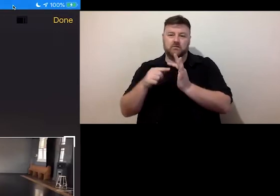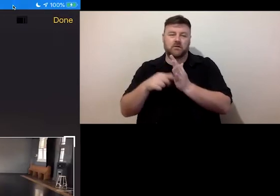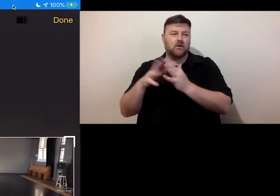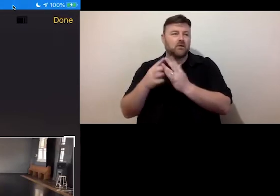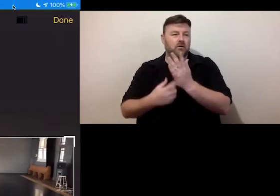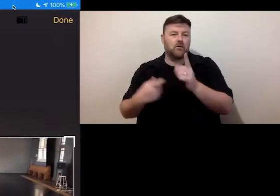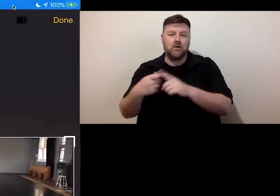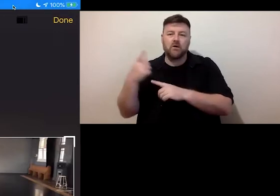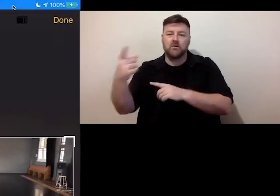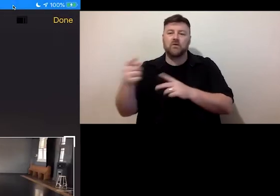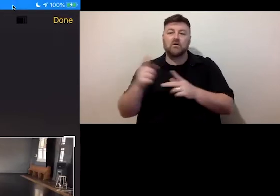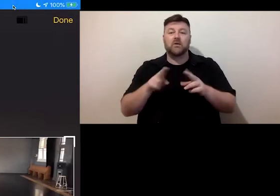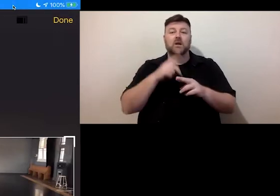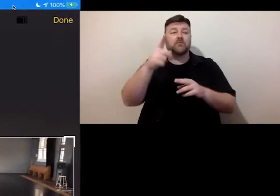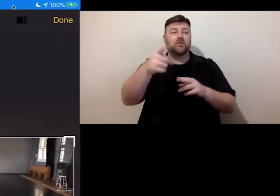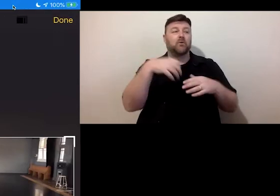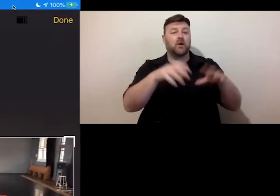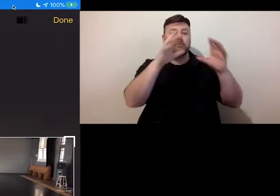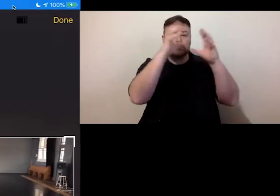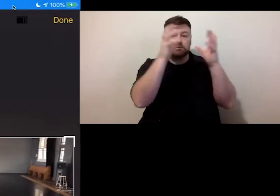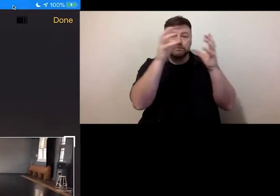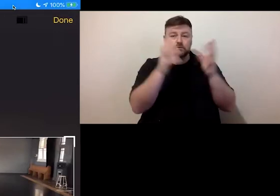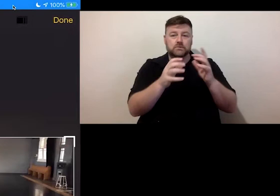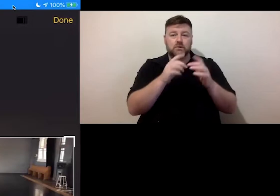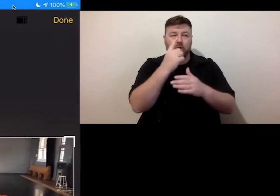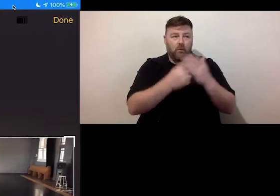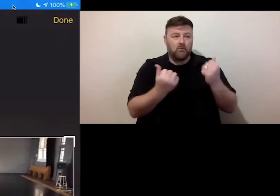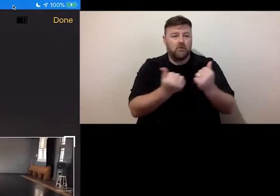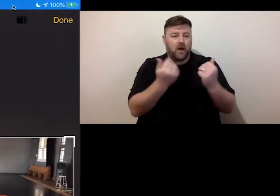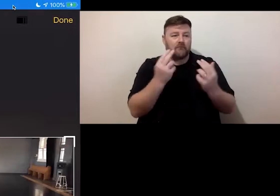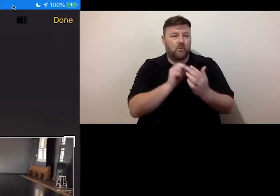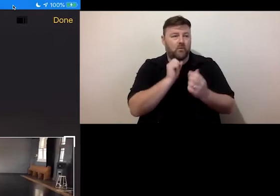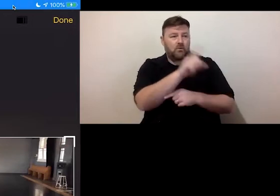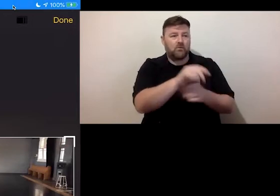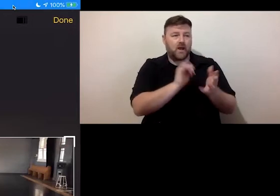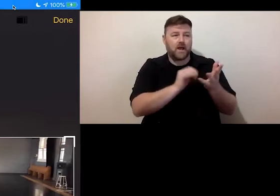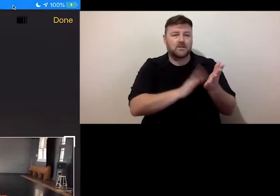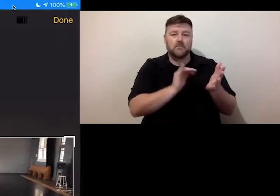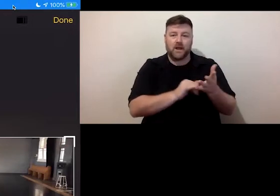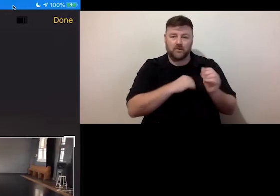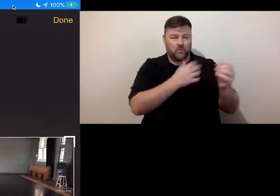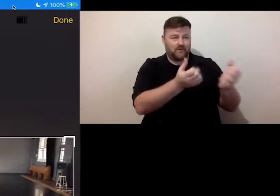if you're mustering in the bush and you've just got enough for an SMS, you'll still get a GIF, but you can't watch Vimeo.